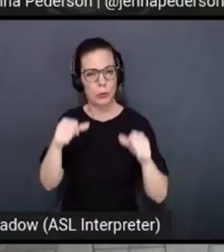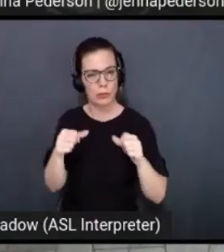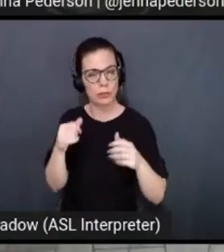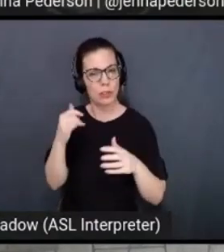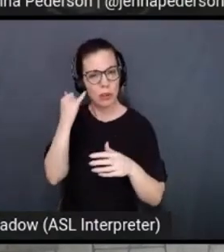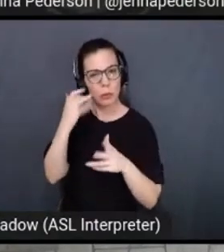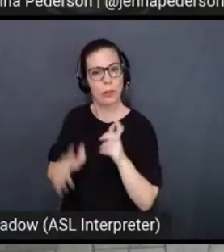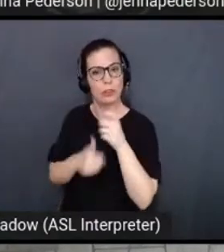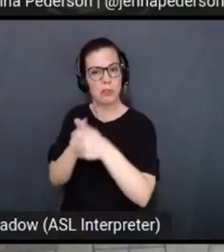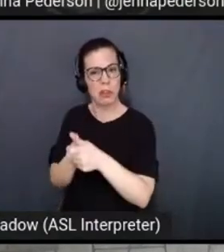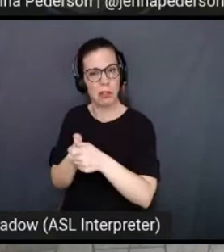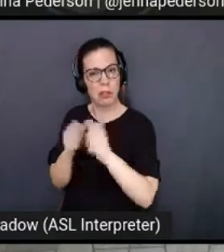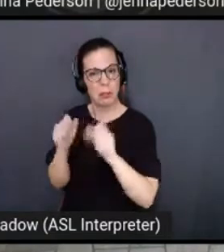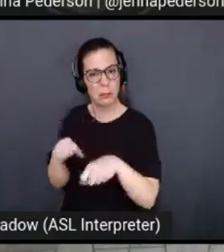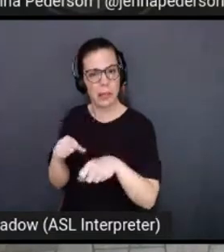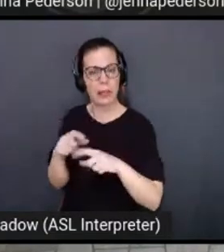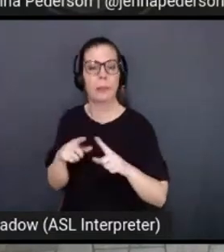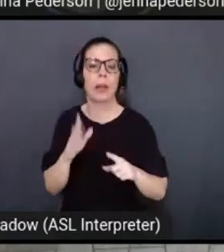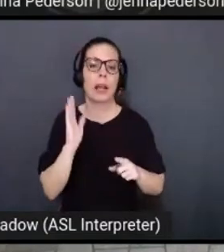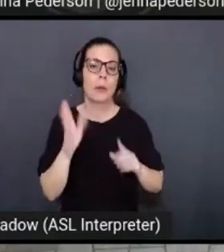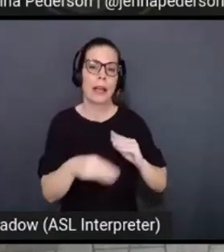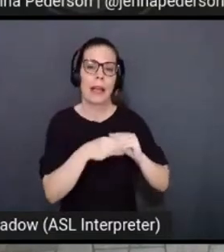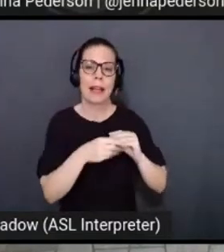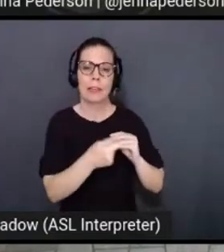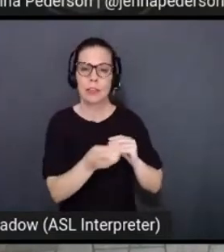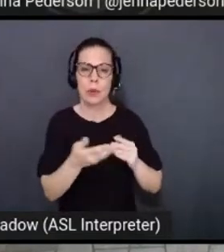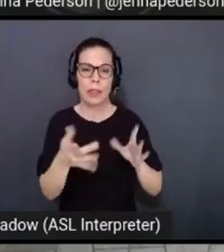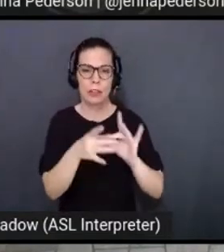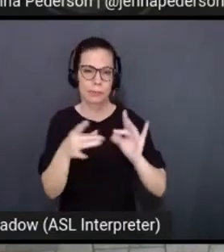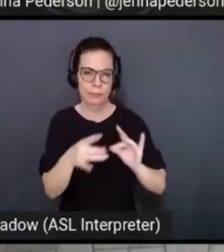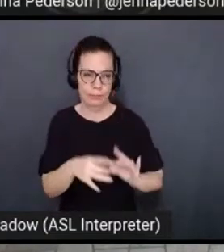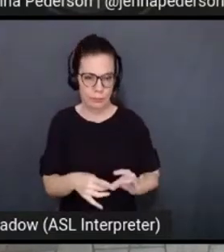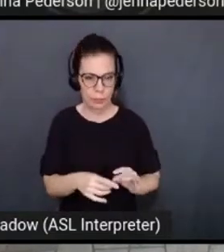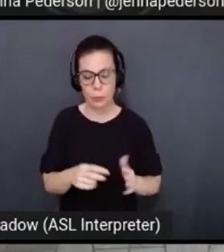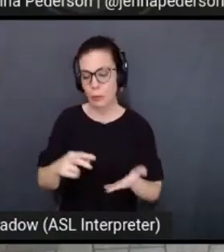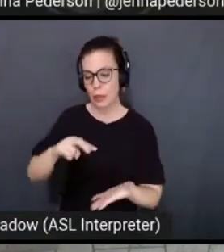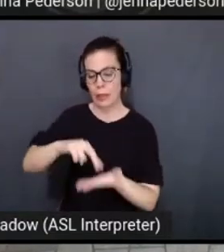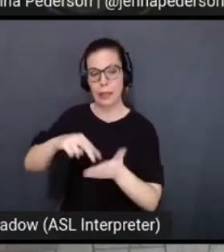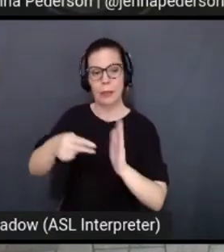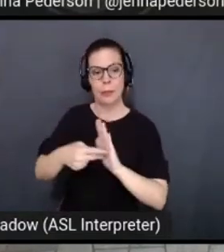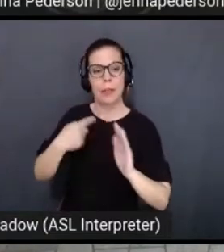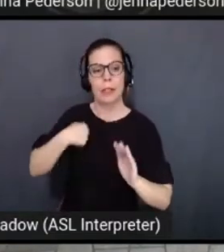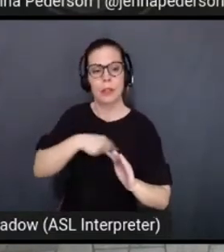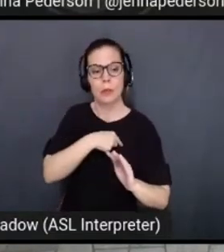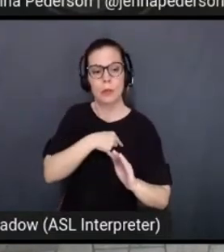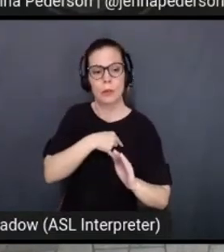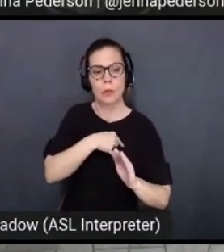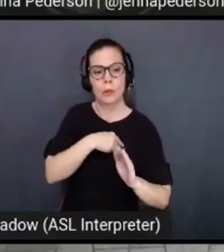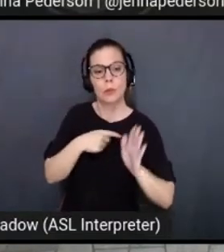but I'm gonna add a few other bits along the way. That means we're gonna basically show how to deploy Babelfish,